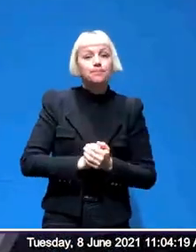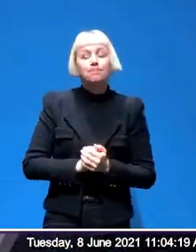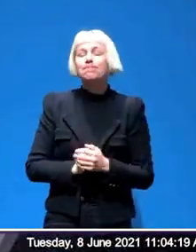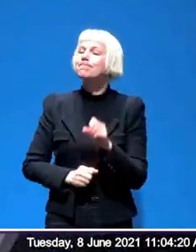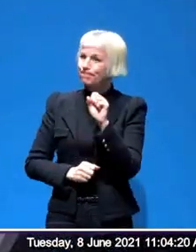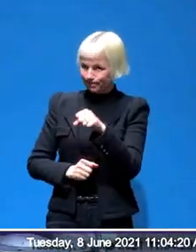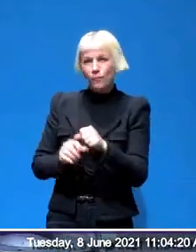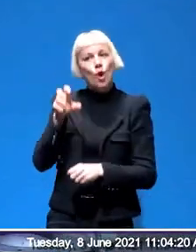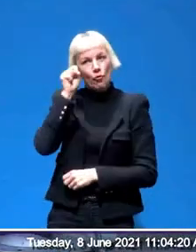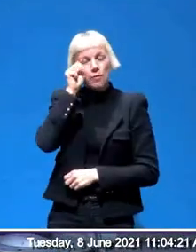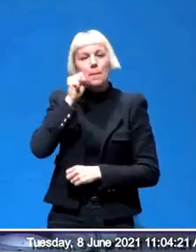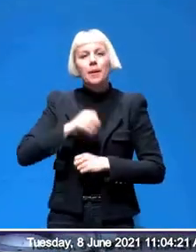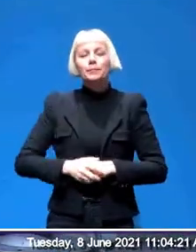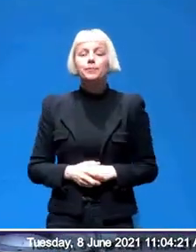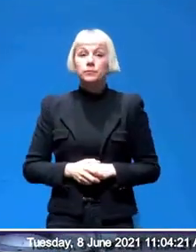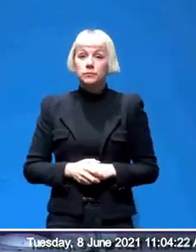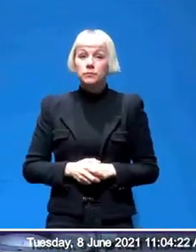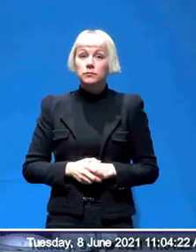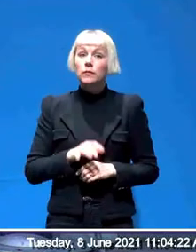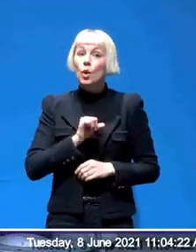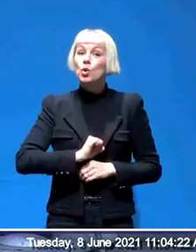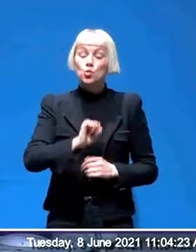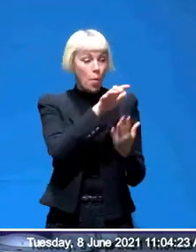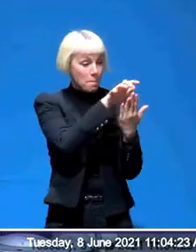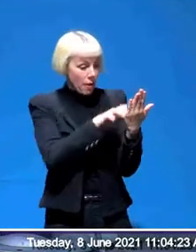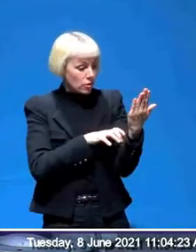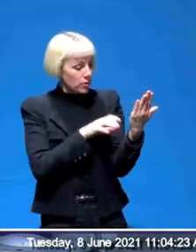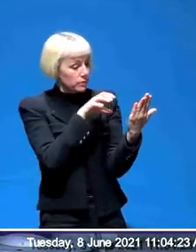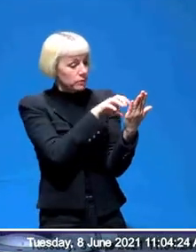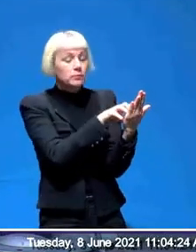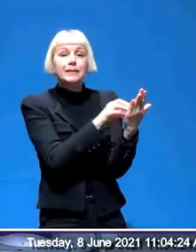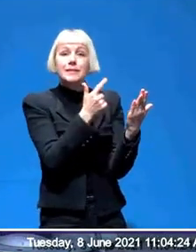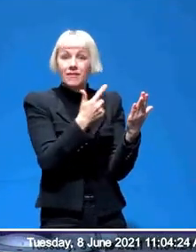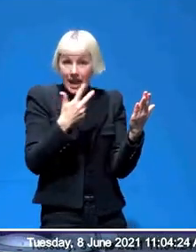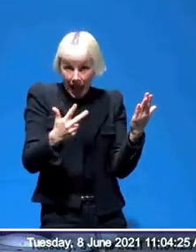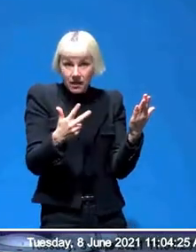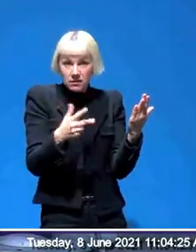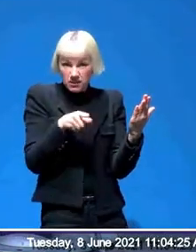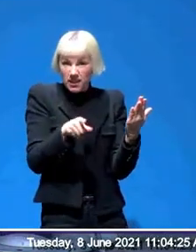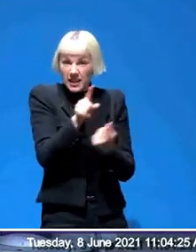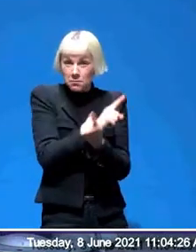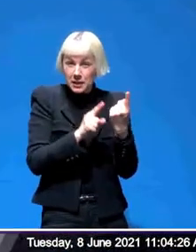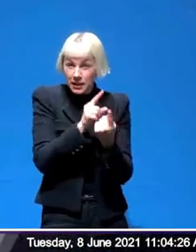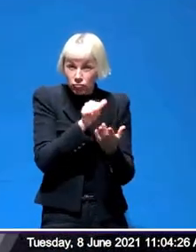Is that the meeting that you're referring to in paragraph 78? Yes. So a year or so after the bruising? Yes.